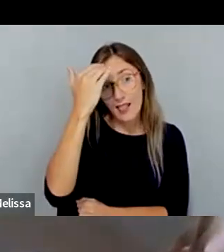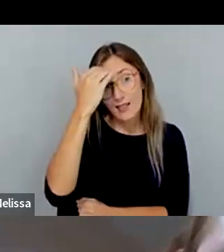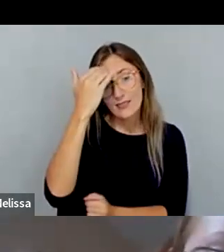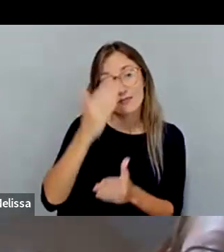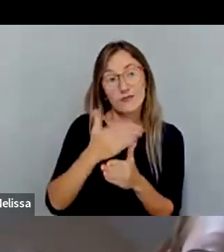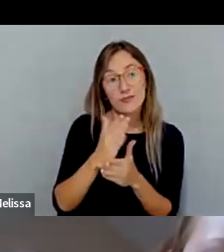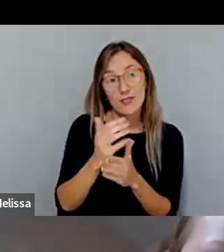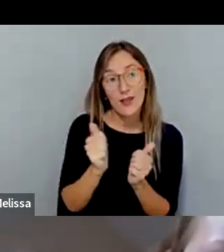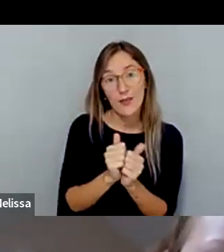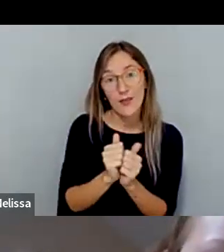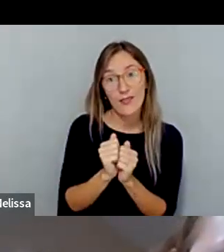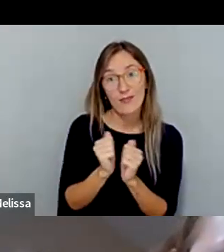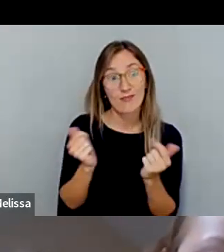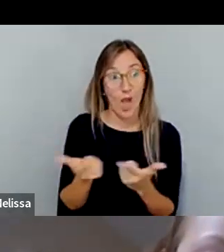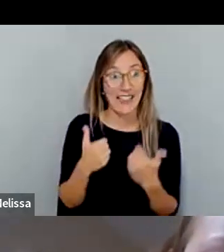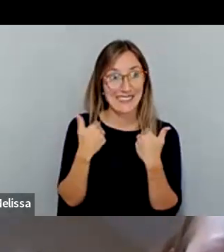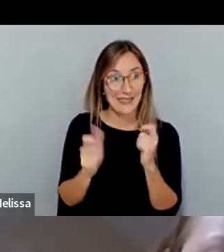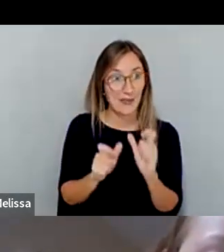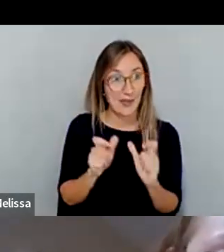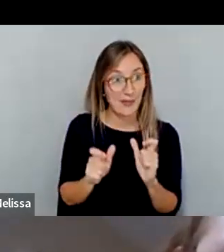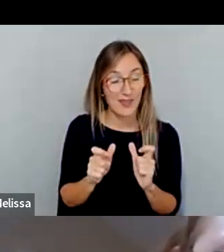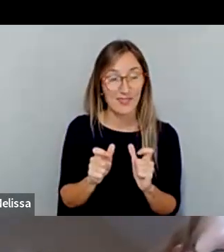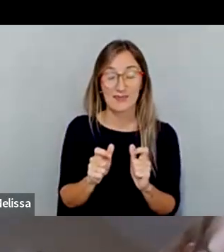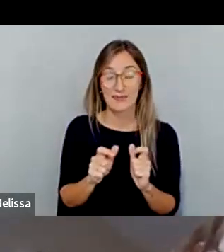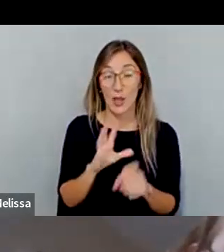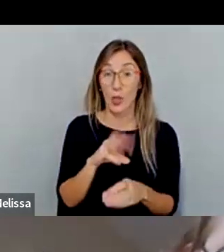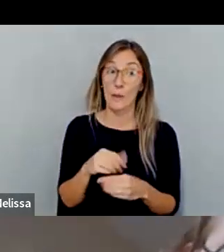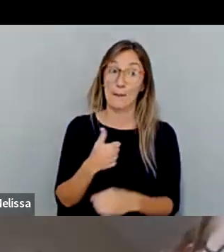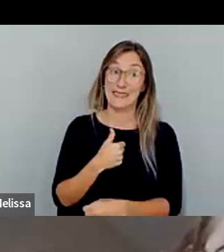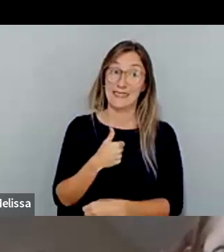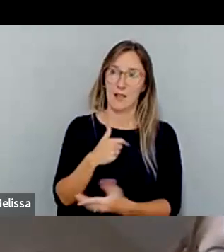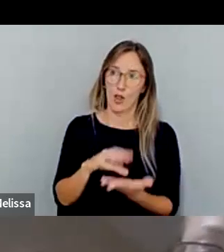Thank you both, Mary and Marsha. I am so grateful to have